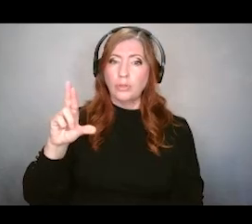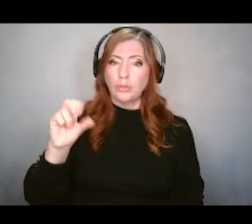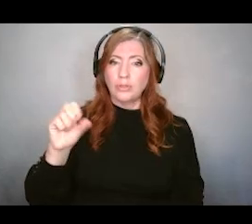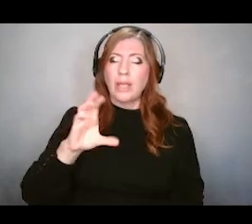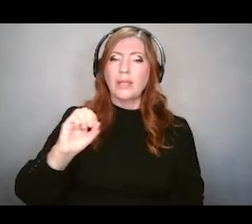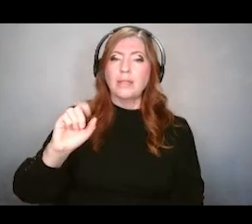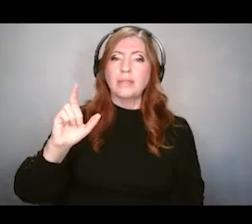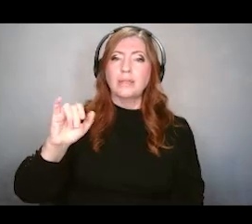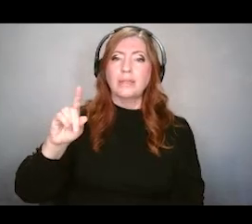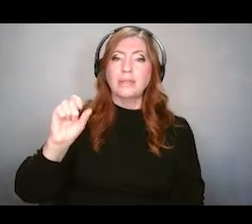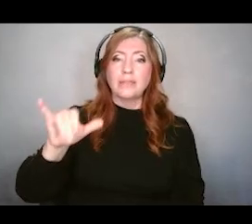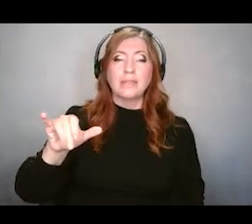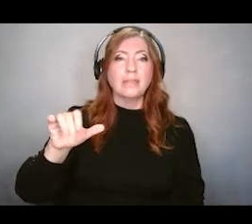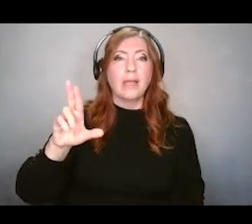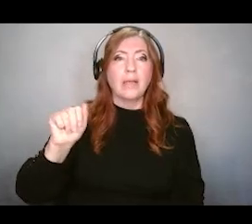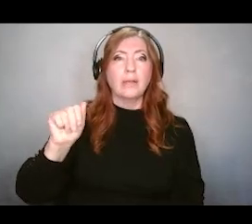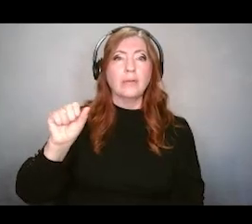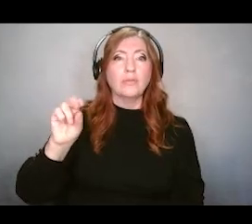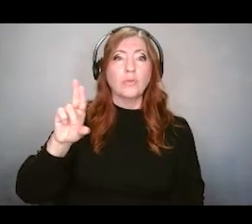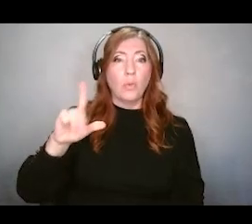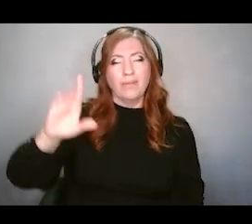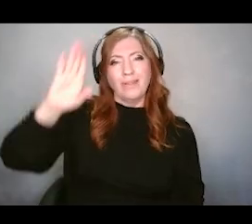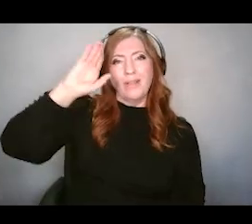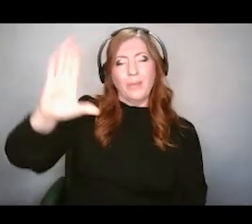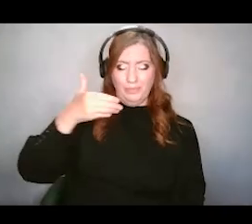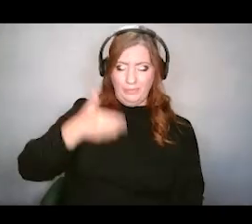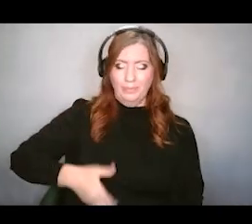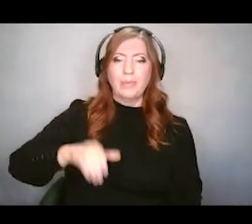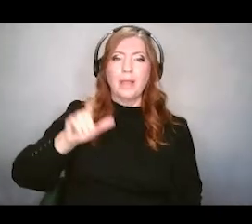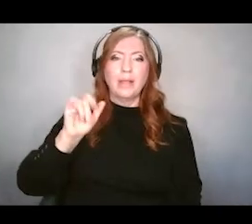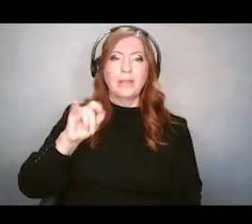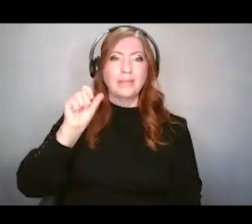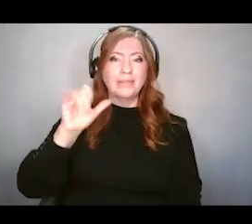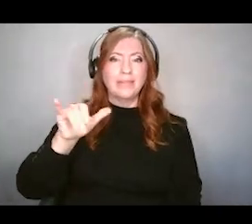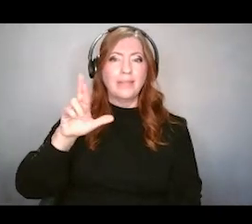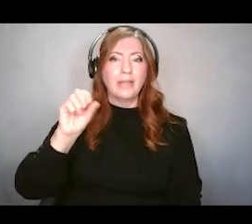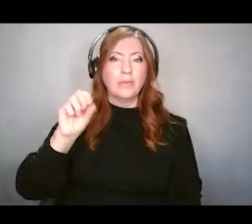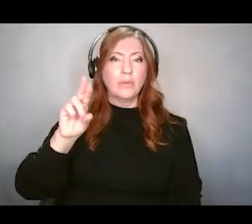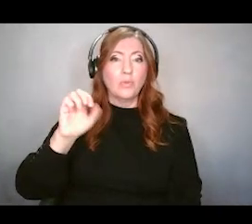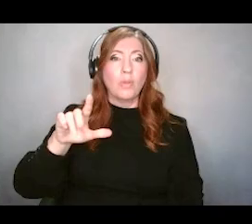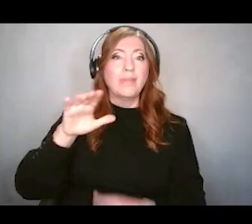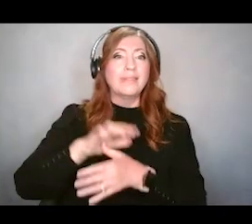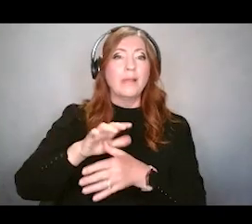Hello and welcome! My name is Lindsay Rassoull, and I am a Senior Analyst supporting the National